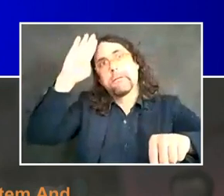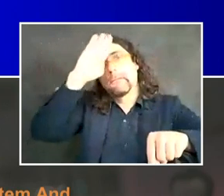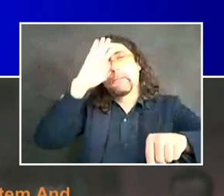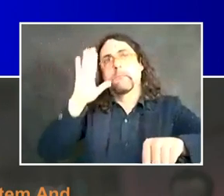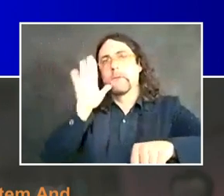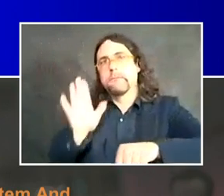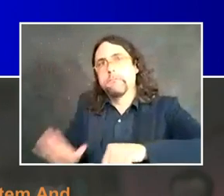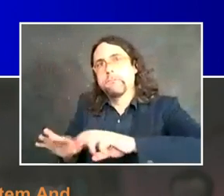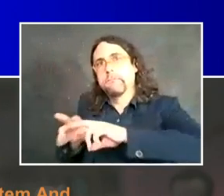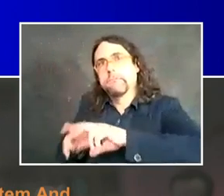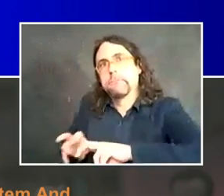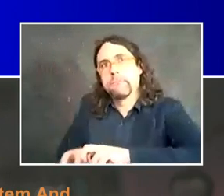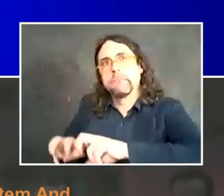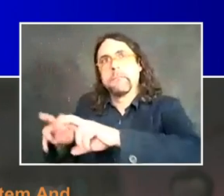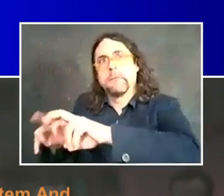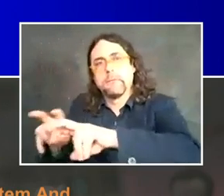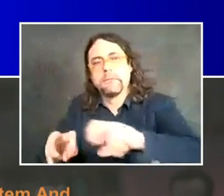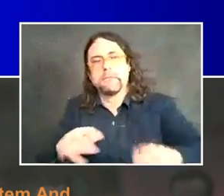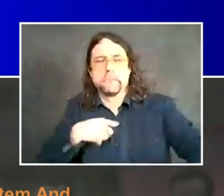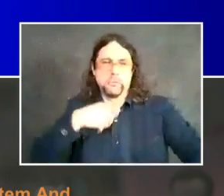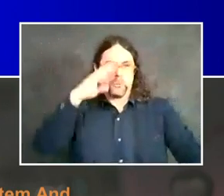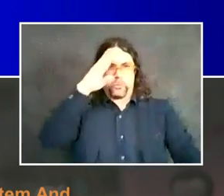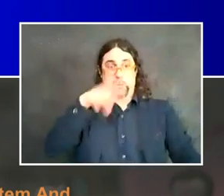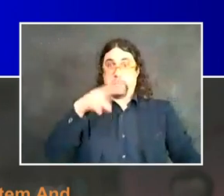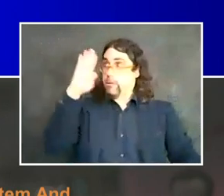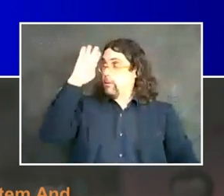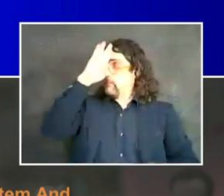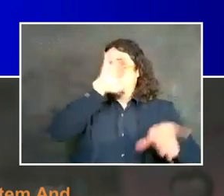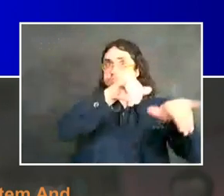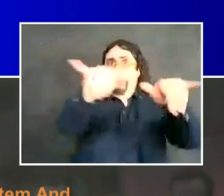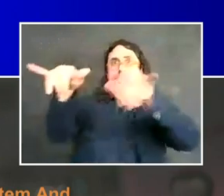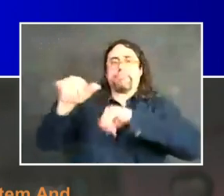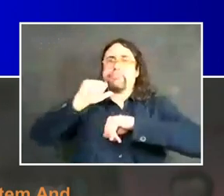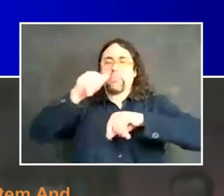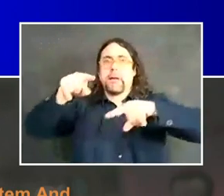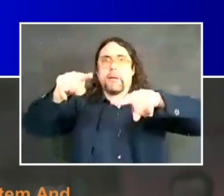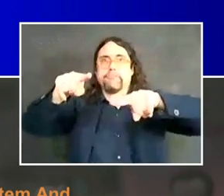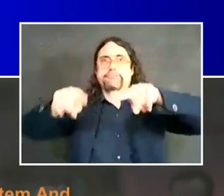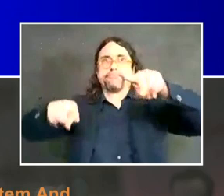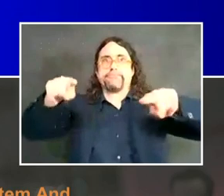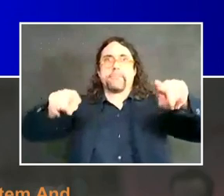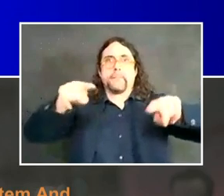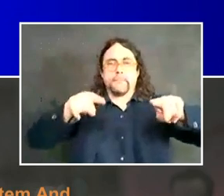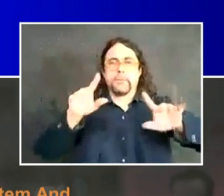SYSTEM. EVERY HOSPITAL IS DIFFERENT. THEY WILL WANT TO TALK TO FRONT LINE LEADERSHIP TO GET A